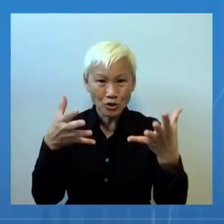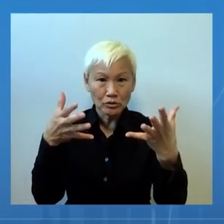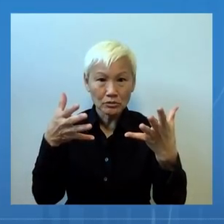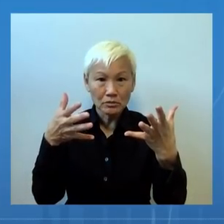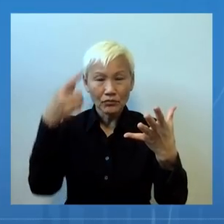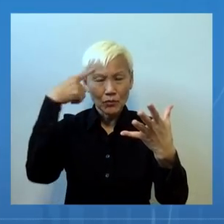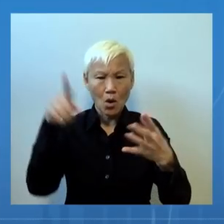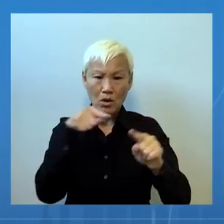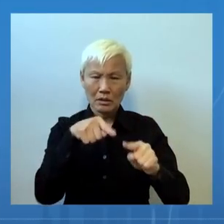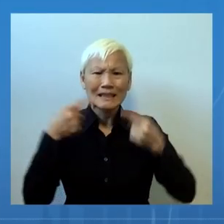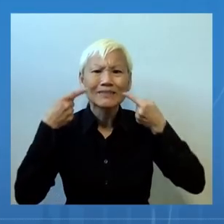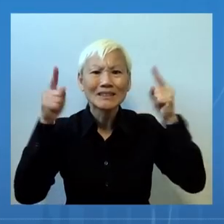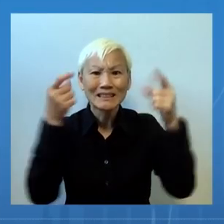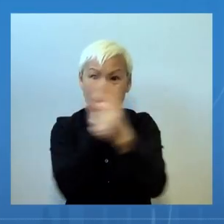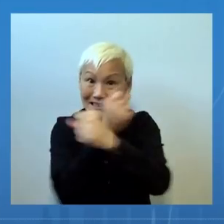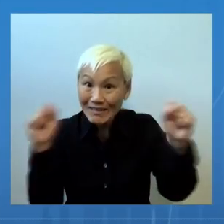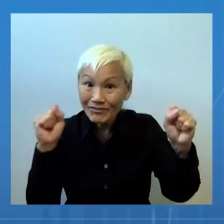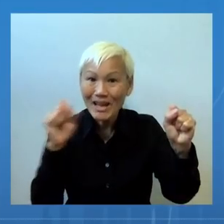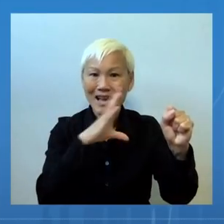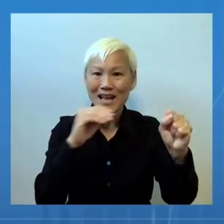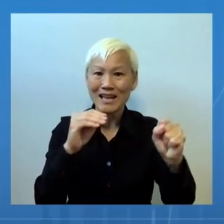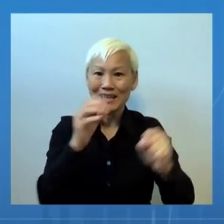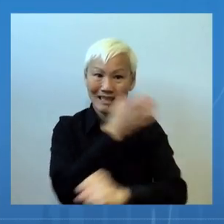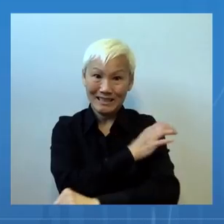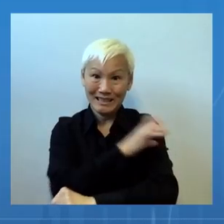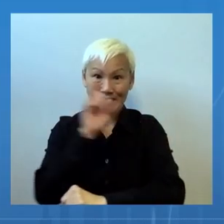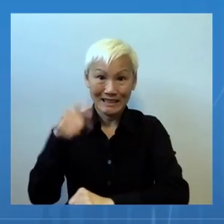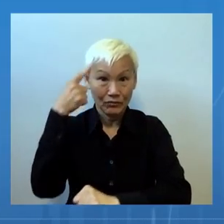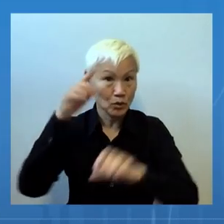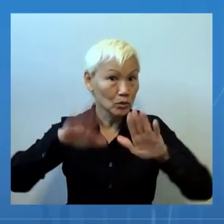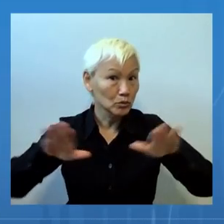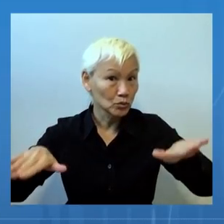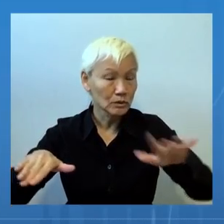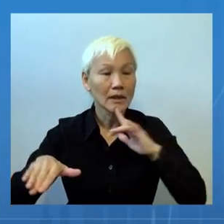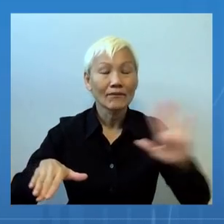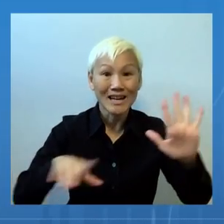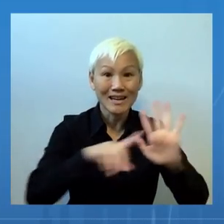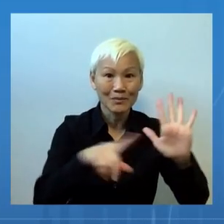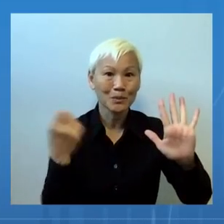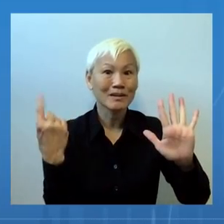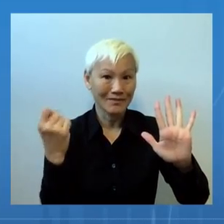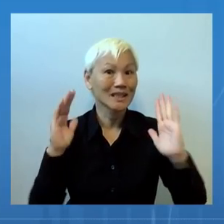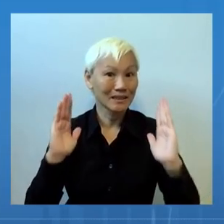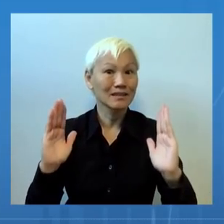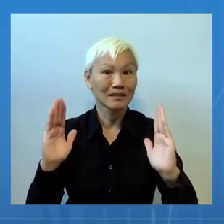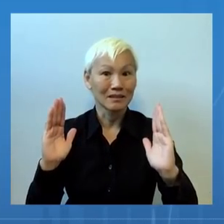and clinical need in children ages 5 to 11. Throughout the pandemic, this committee has convened